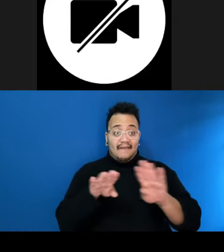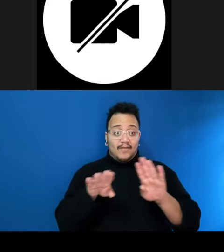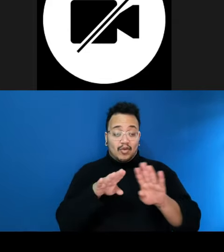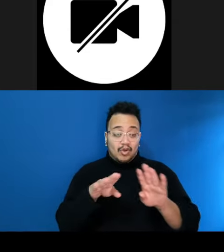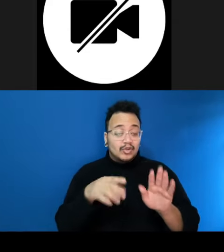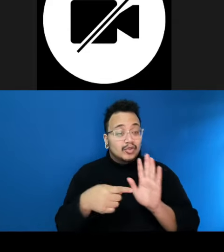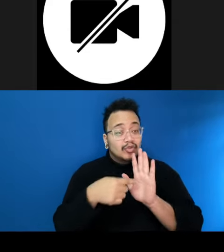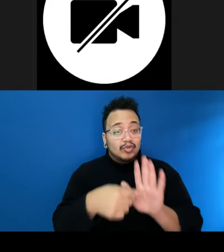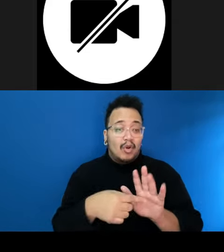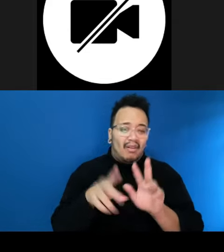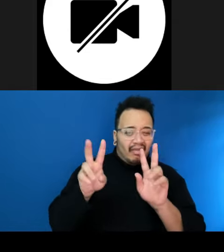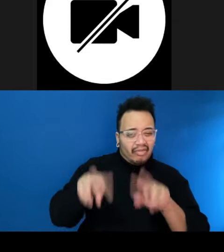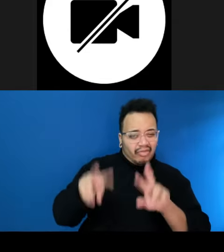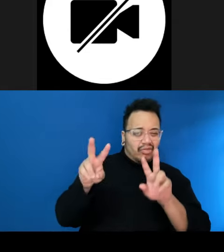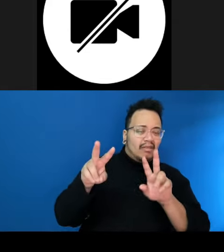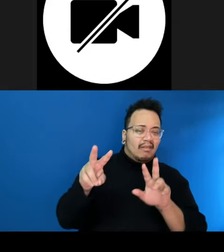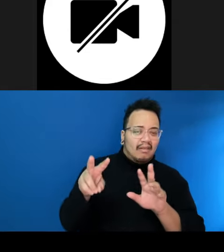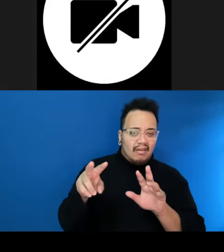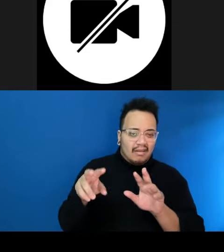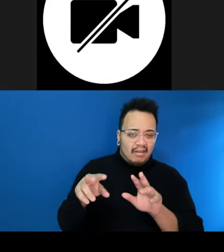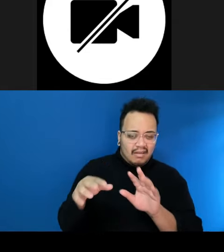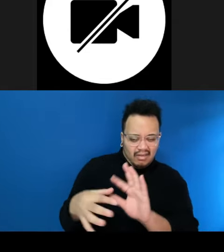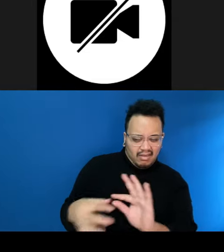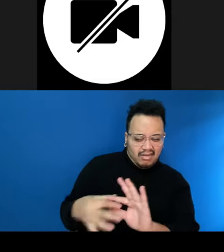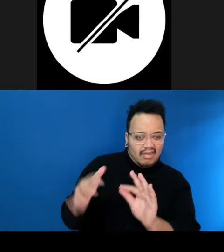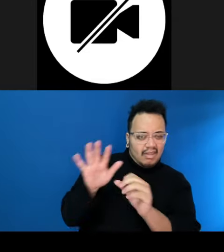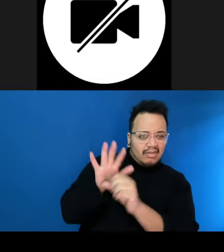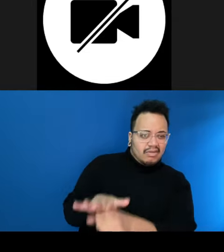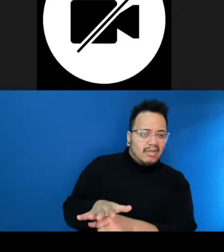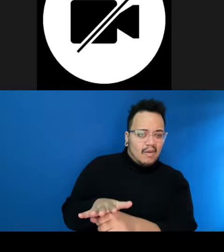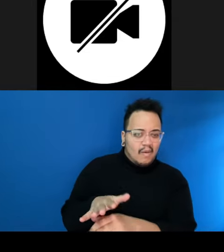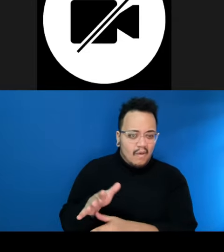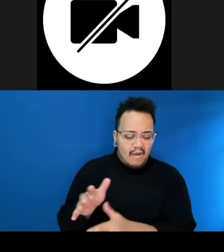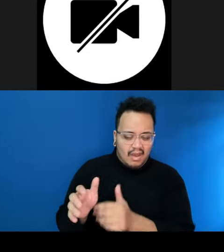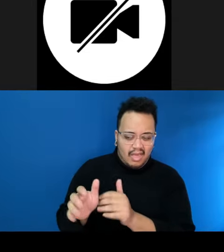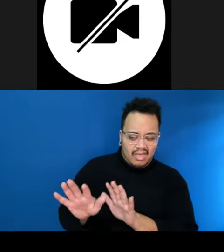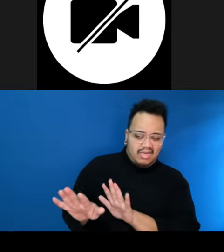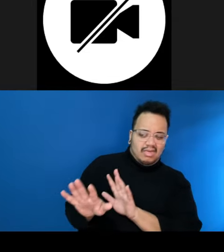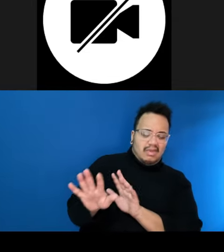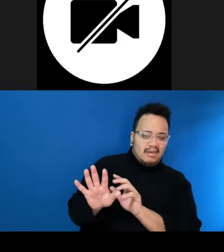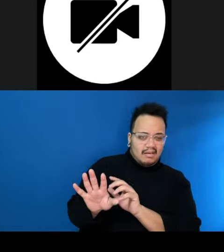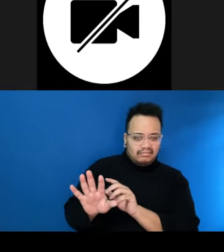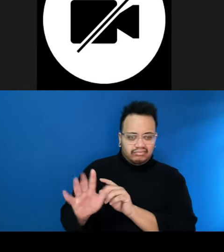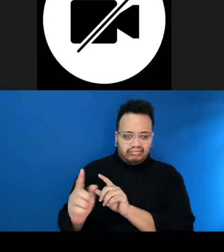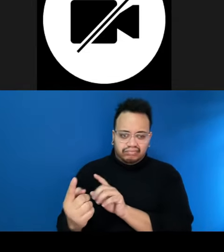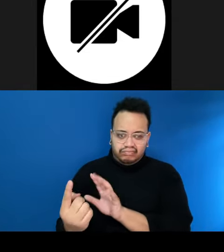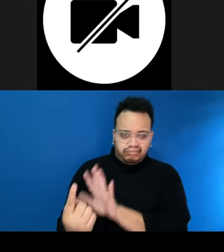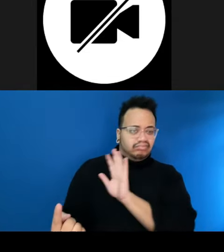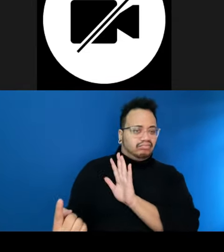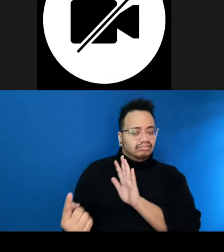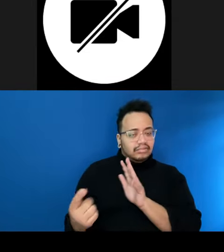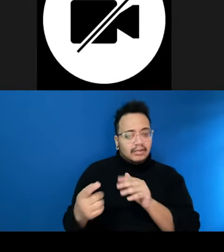and insults or even some hostility toward a group of people. These words and actions establish,